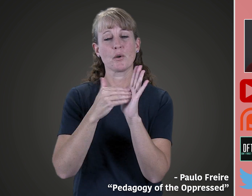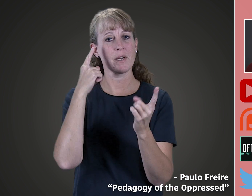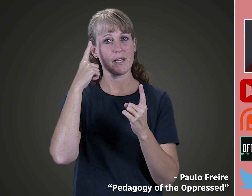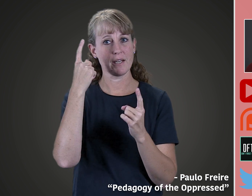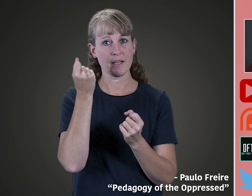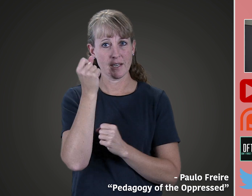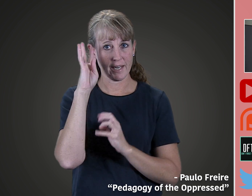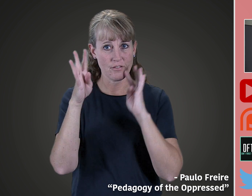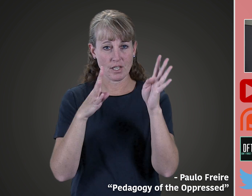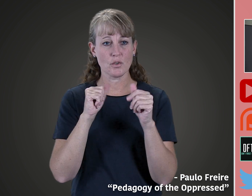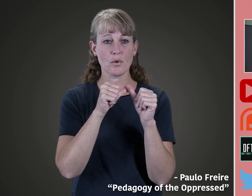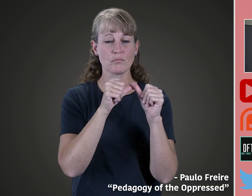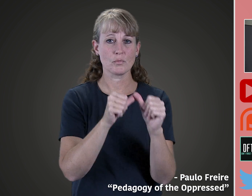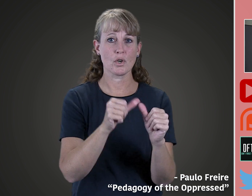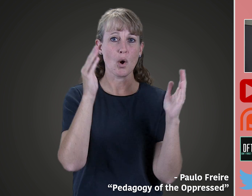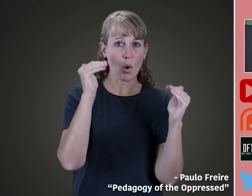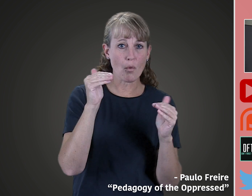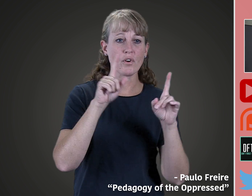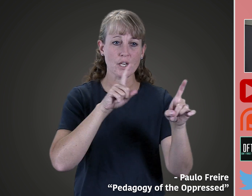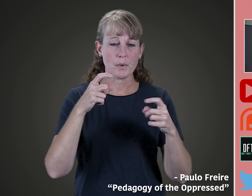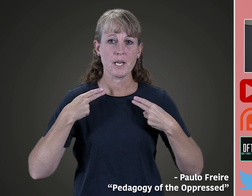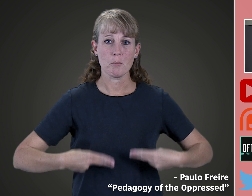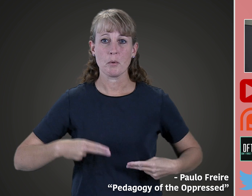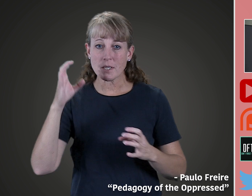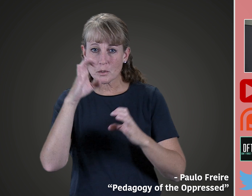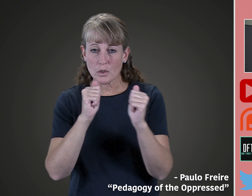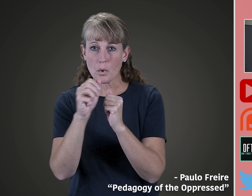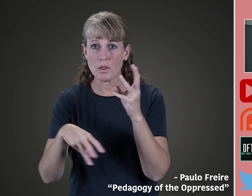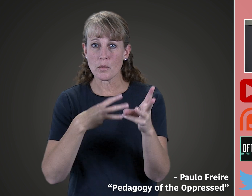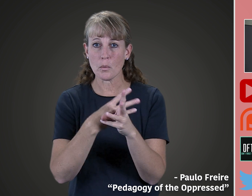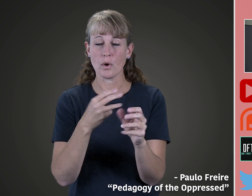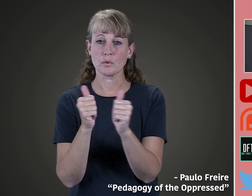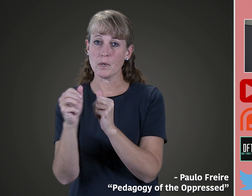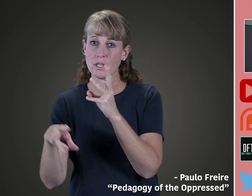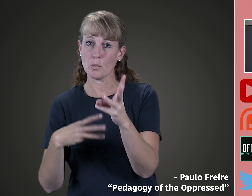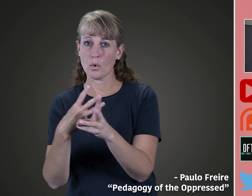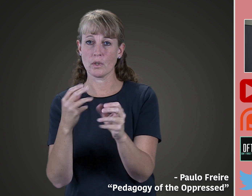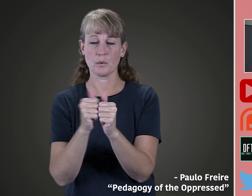through the restless, impatient continuing, hopeful inquiry human beings pursue in the world, with the world, and with each other.”